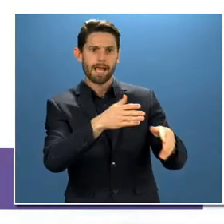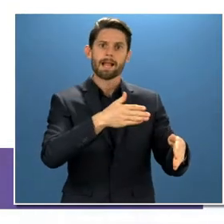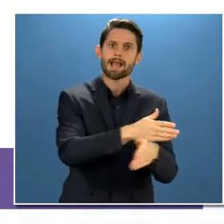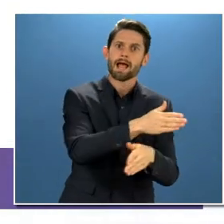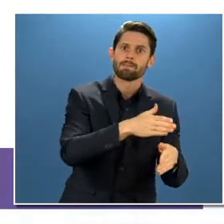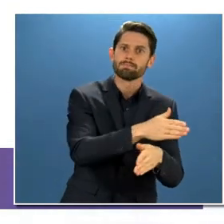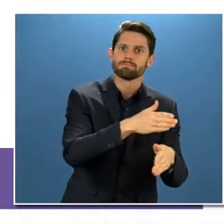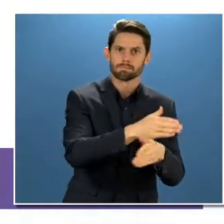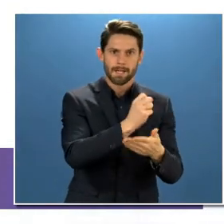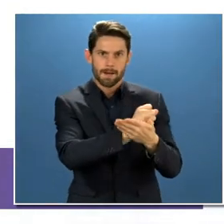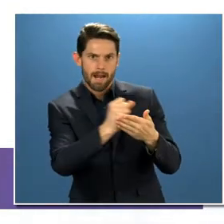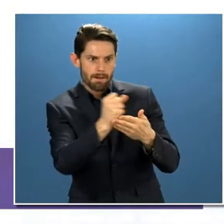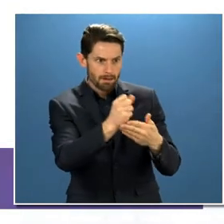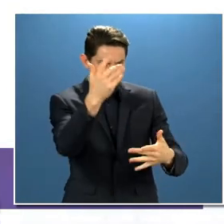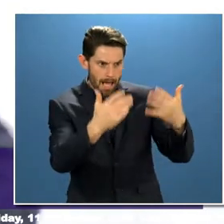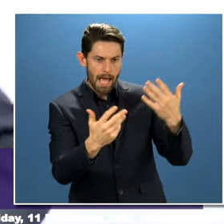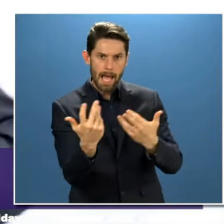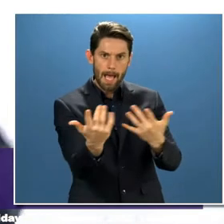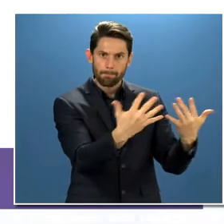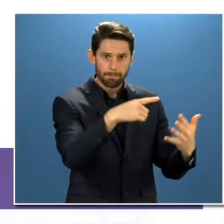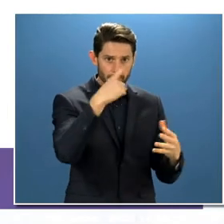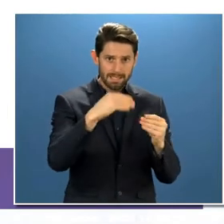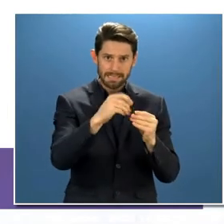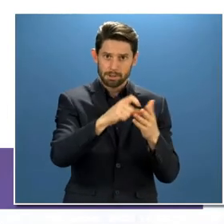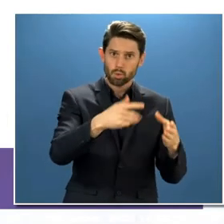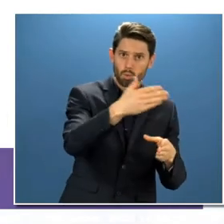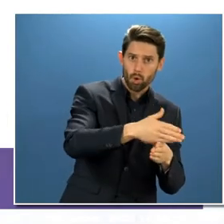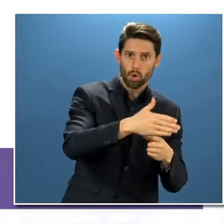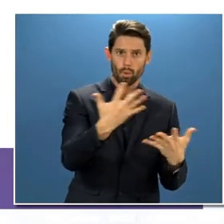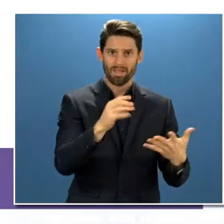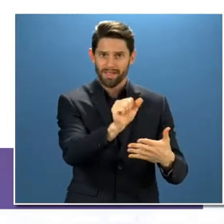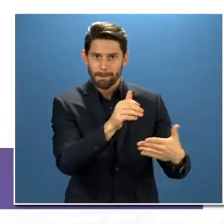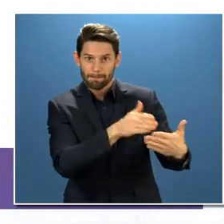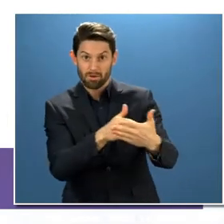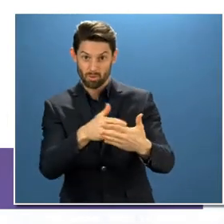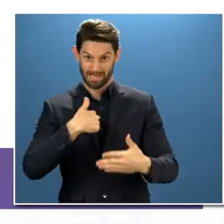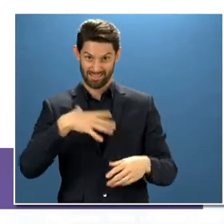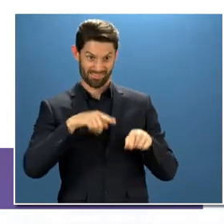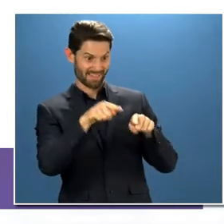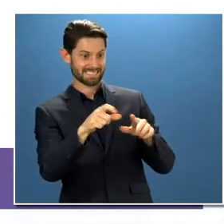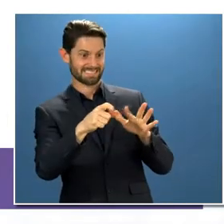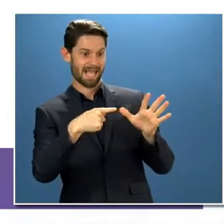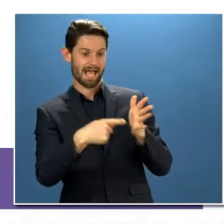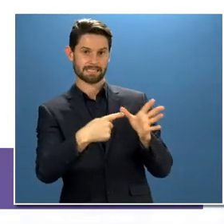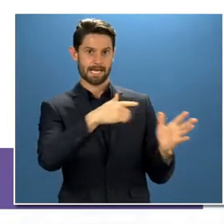better understanding in Australia as to where improvements can be made and where good policy can be created.